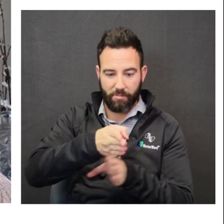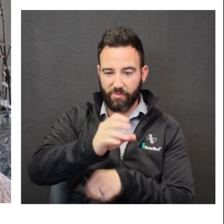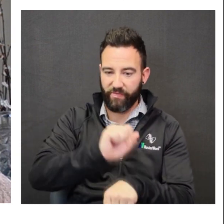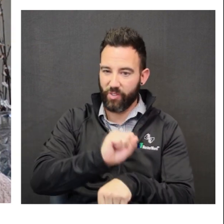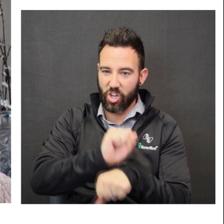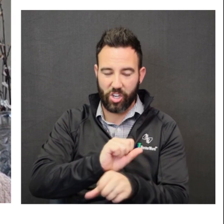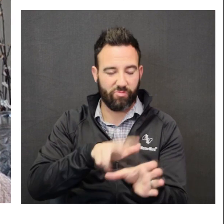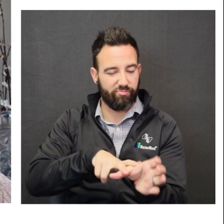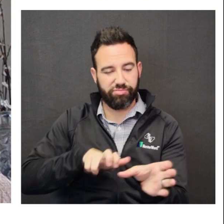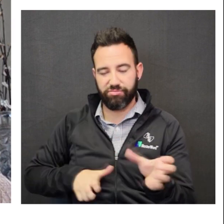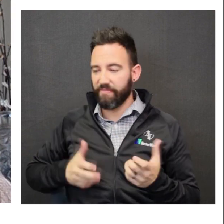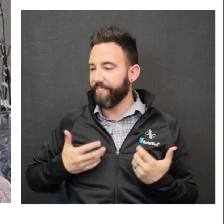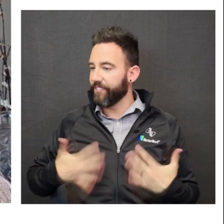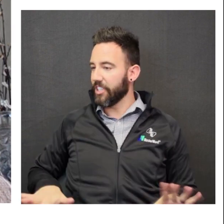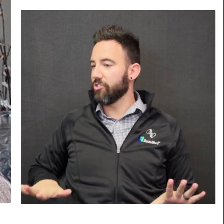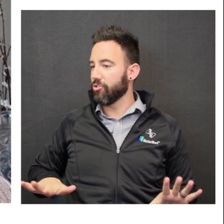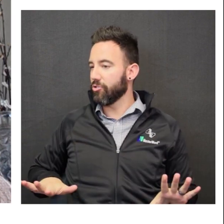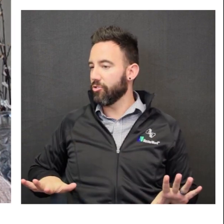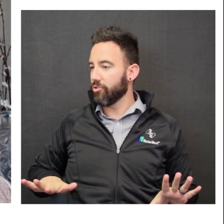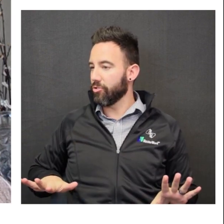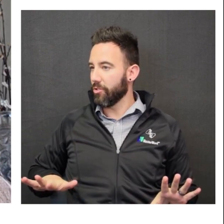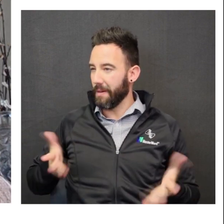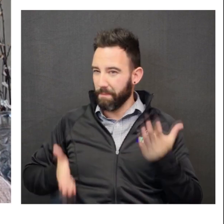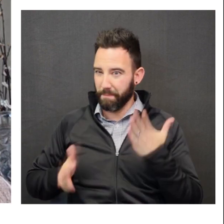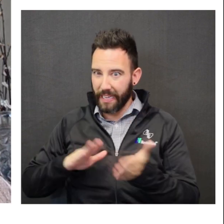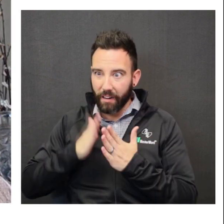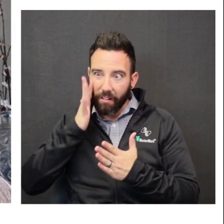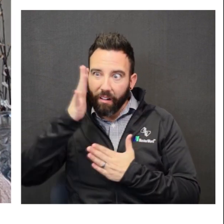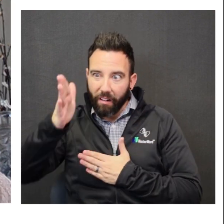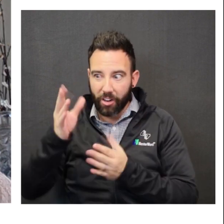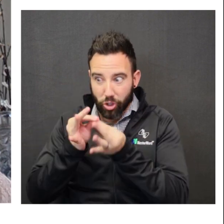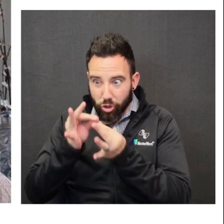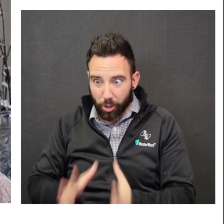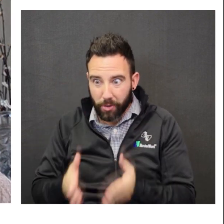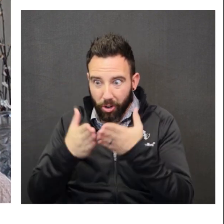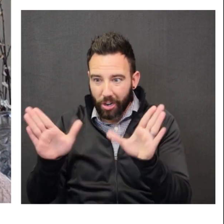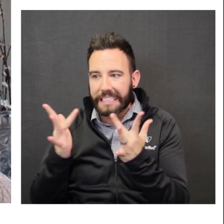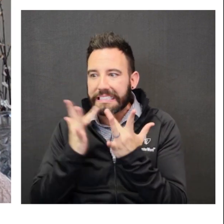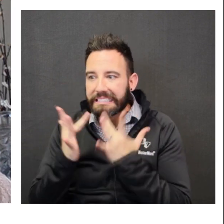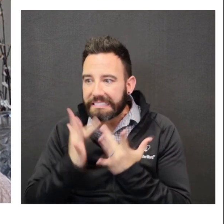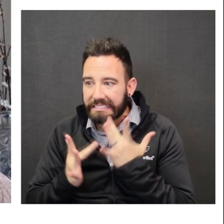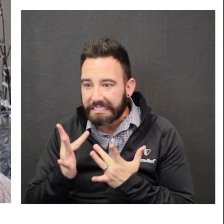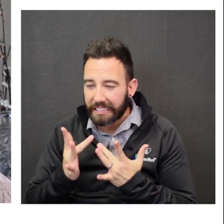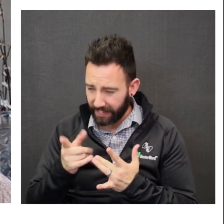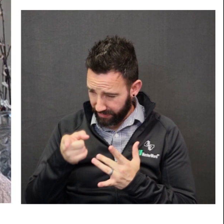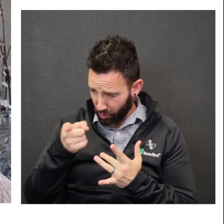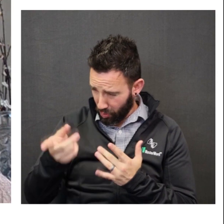that which may create a shortage of interpreters in the future. So, have you heard this through of your